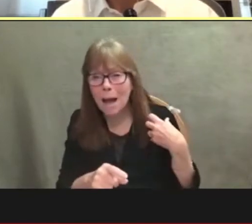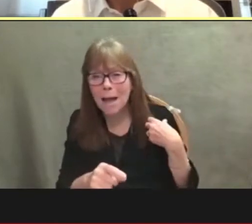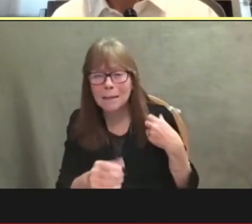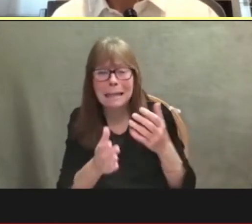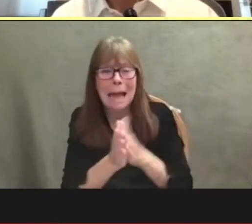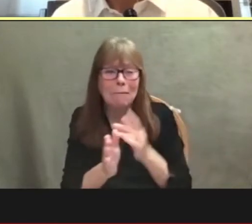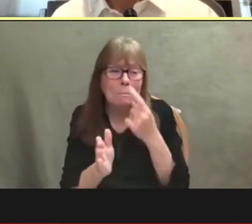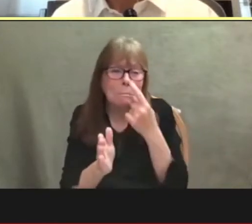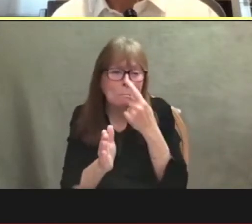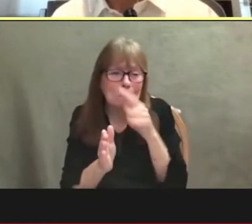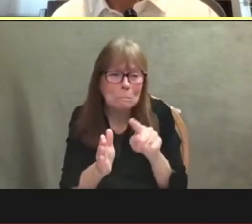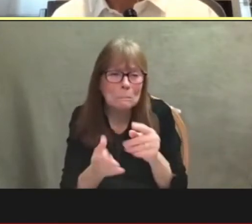will you give me an accommodation?”